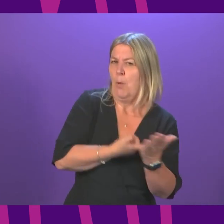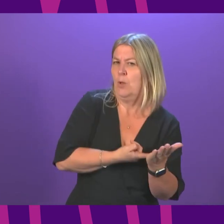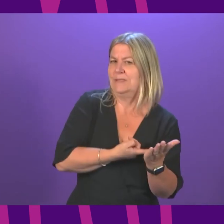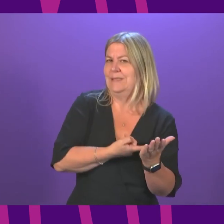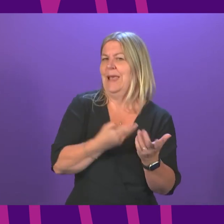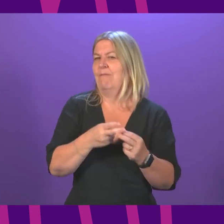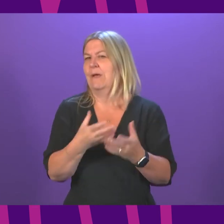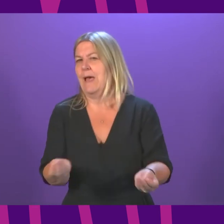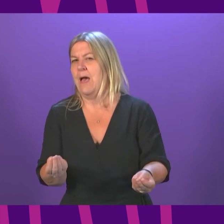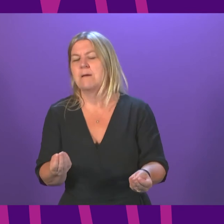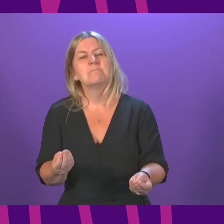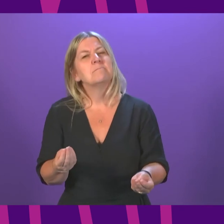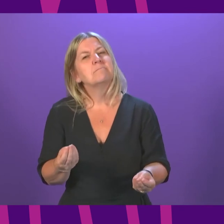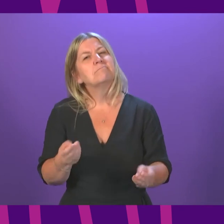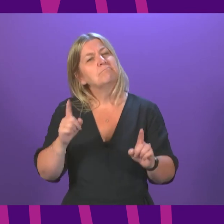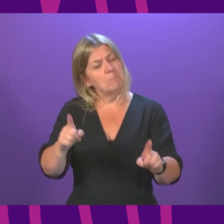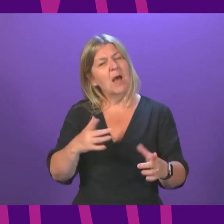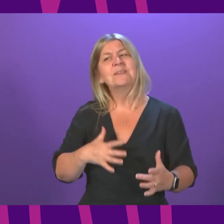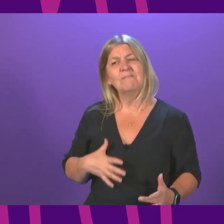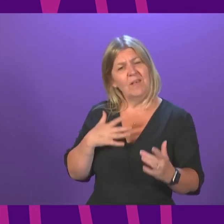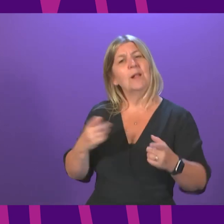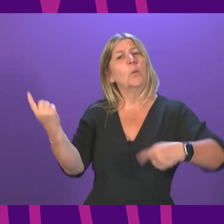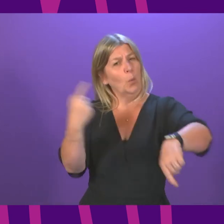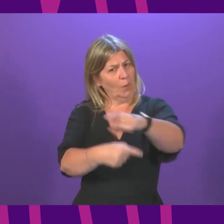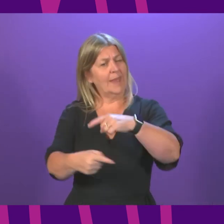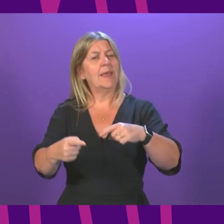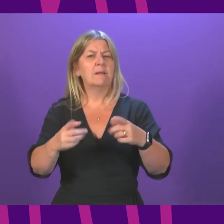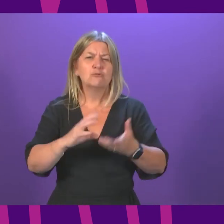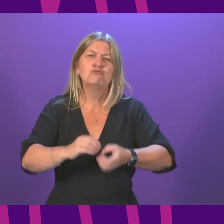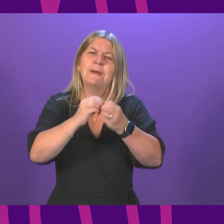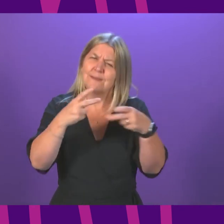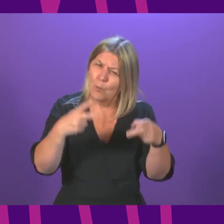such as measures to make online and remote working more routine, but others will be contested,